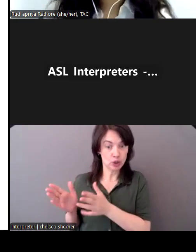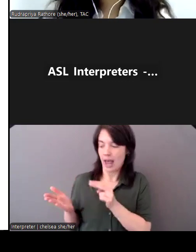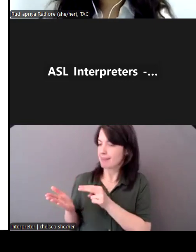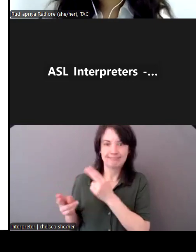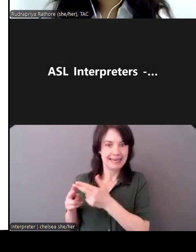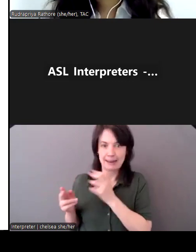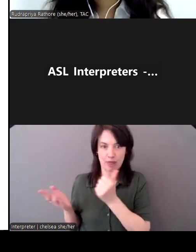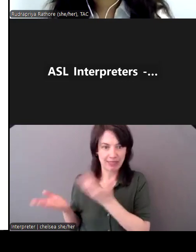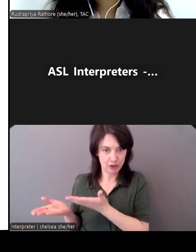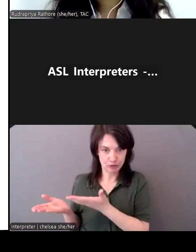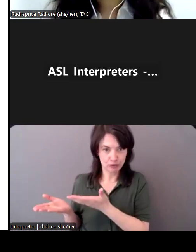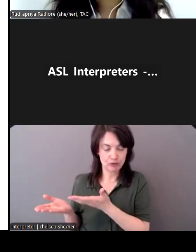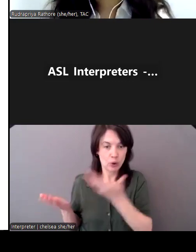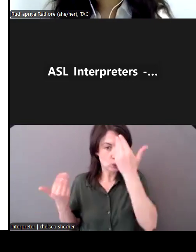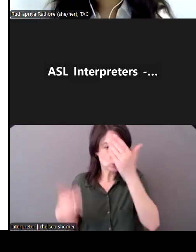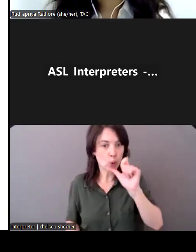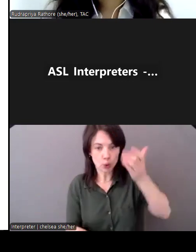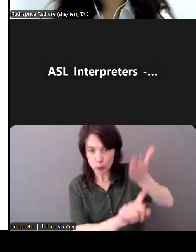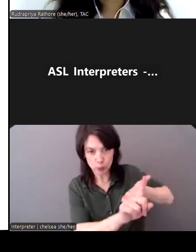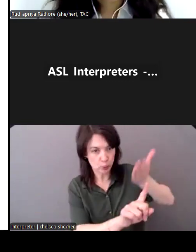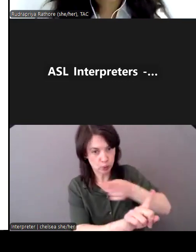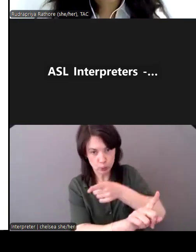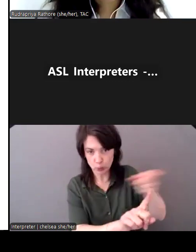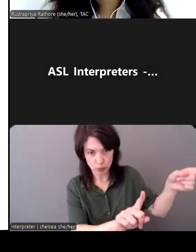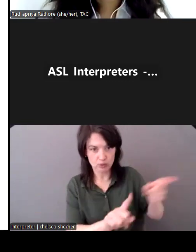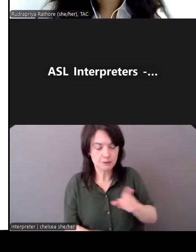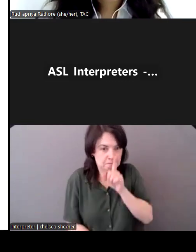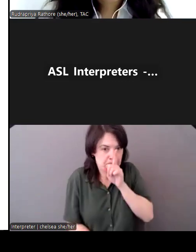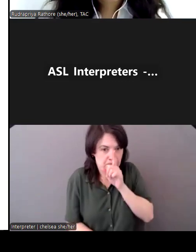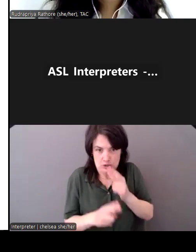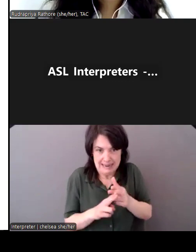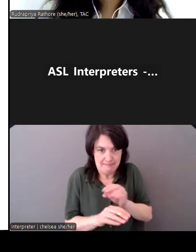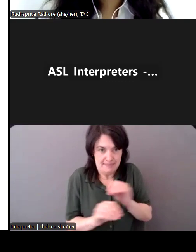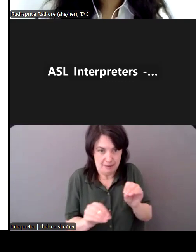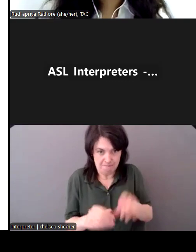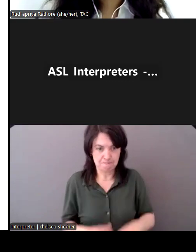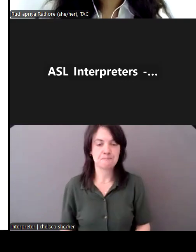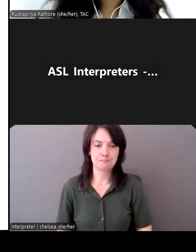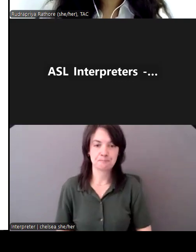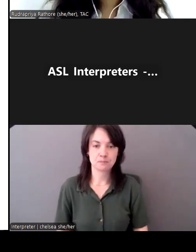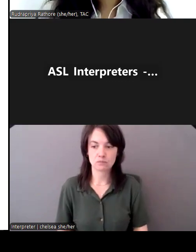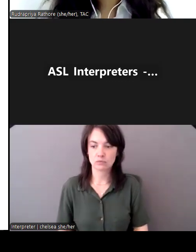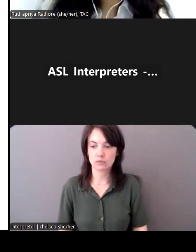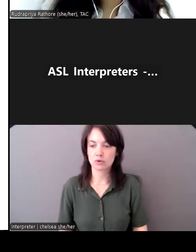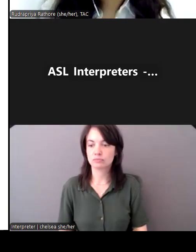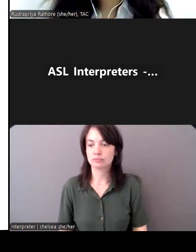not be listed um in the project description or in the sample for the purposes of the project